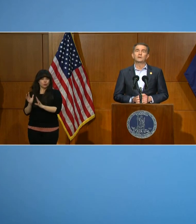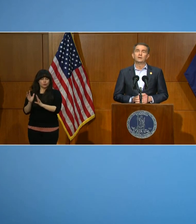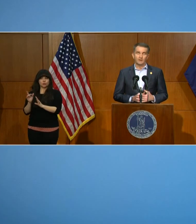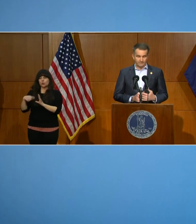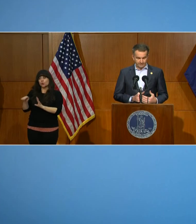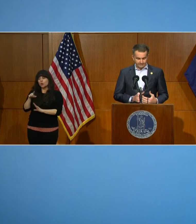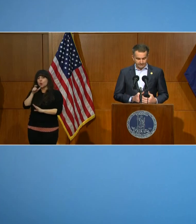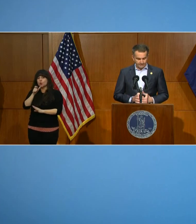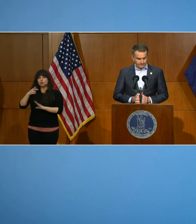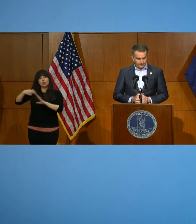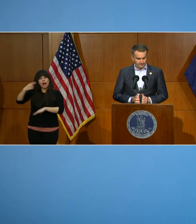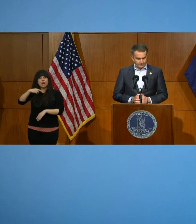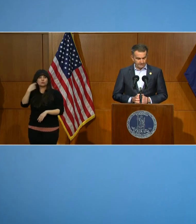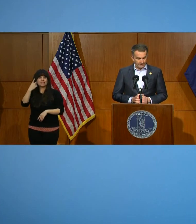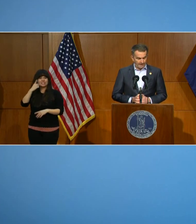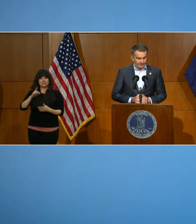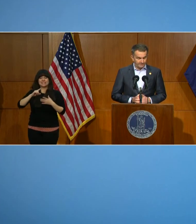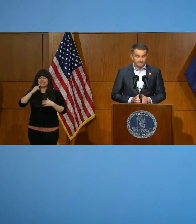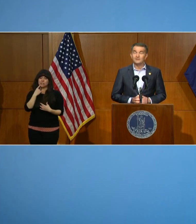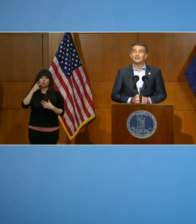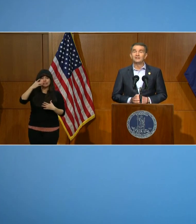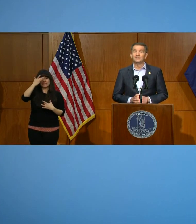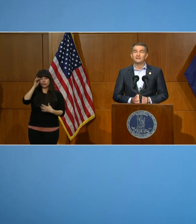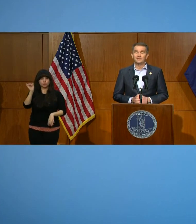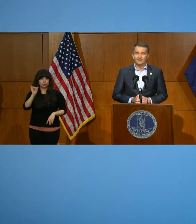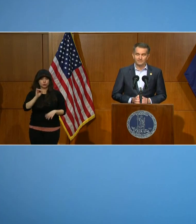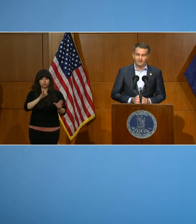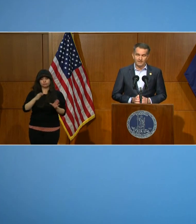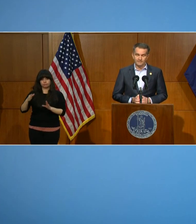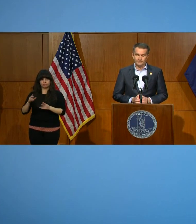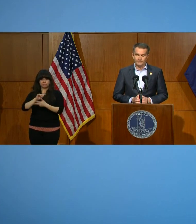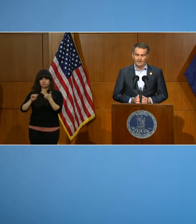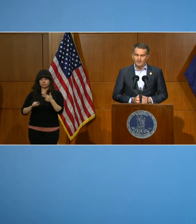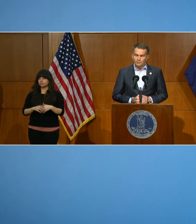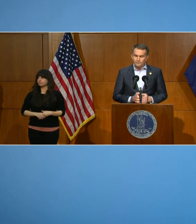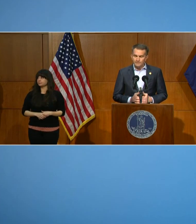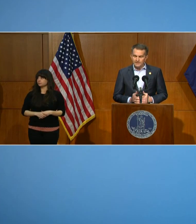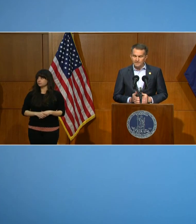FRONTLINE IS CENTRAL WORKERS AND PEOPLE WHO ARE AT INCREASED